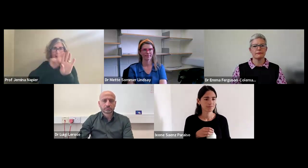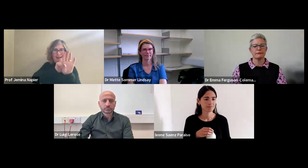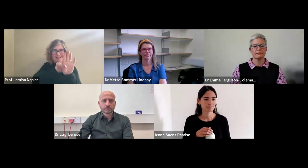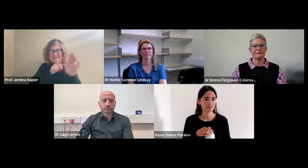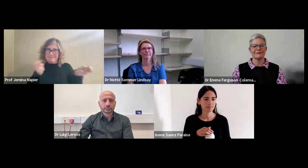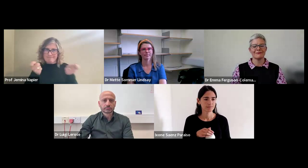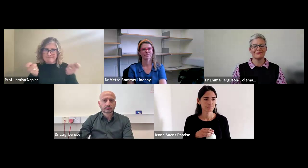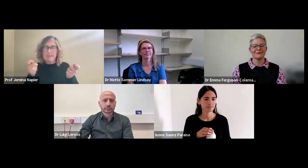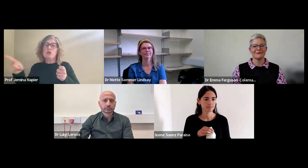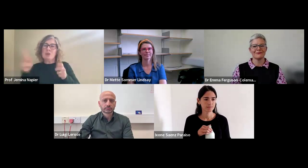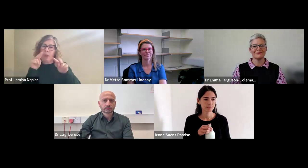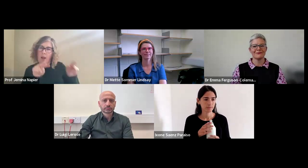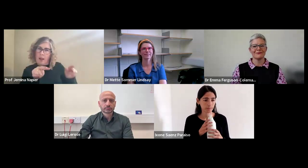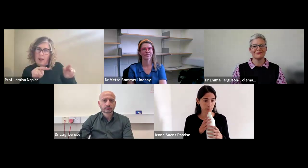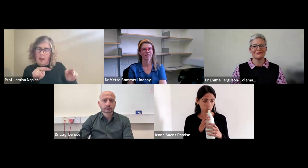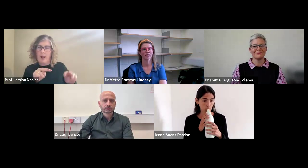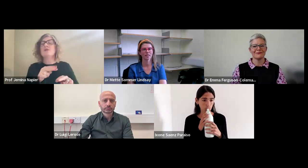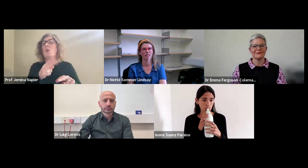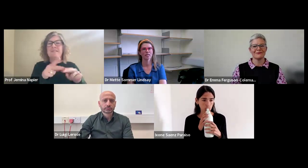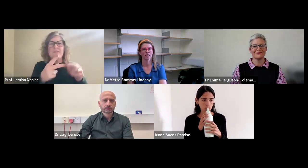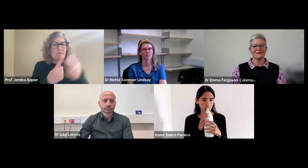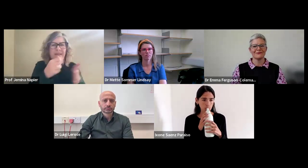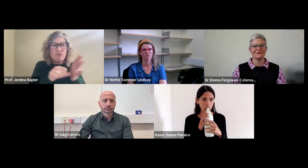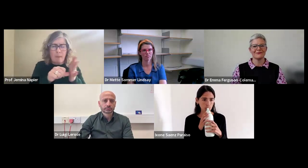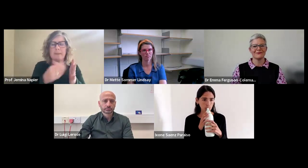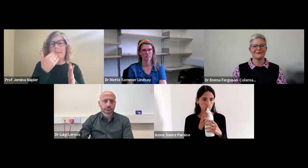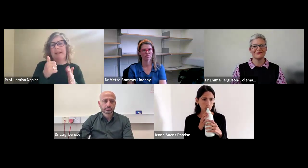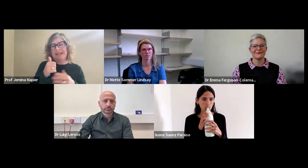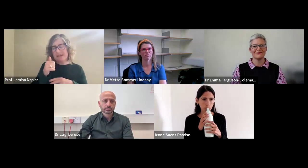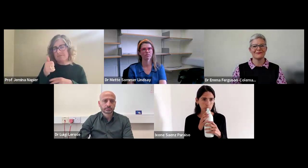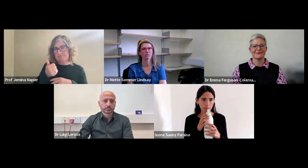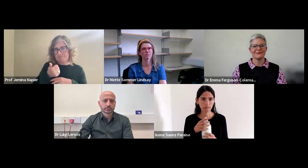technological side of things so she's working busy behind the scenes so if you've got any problems